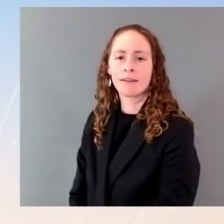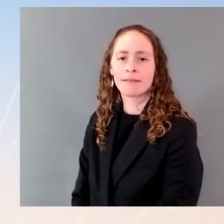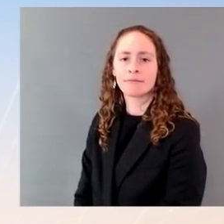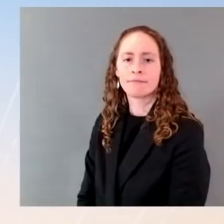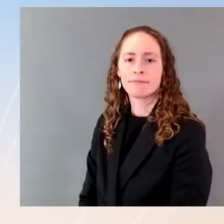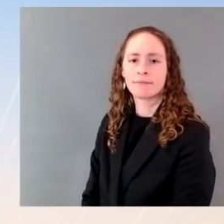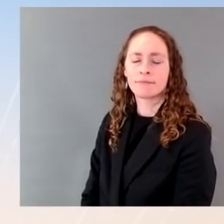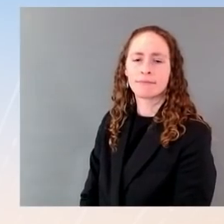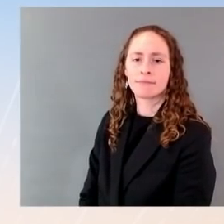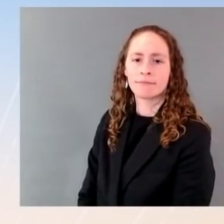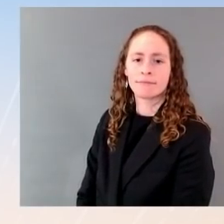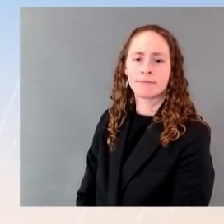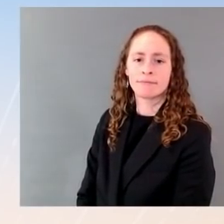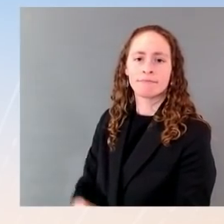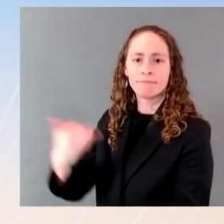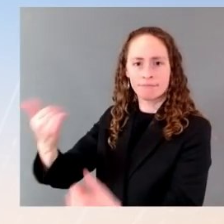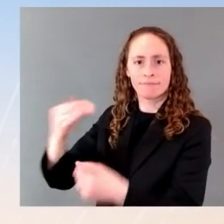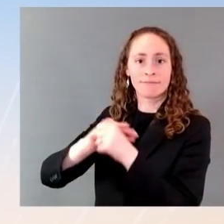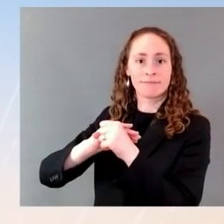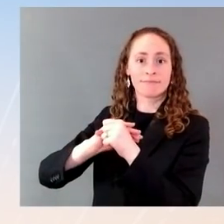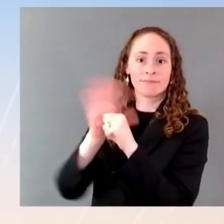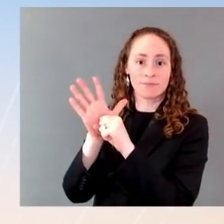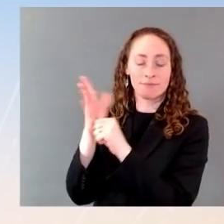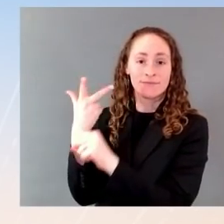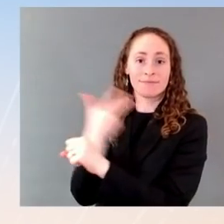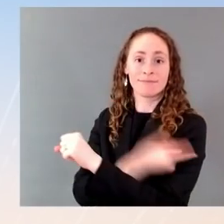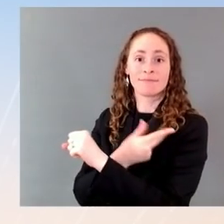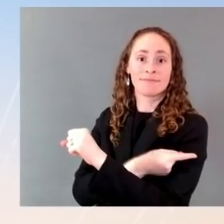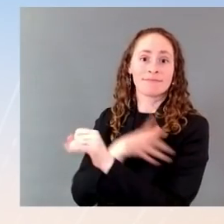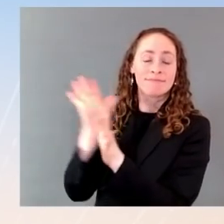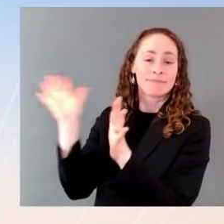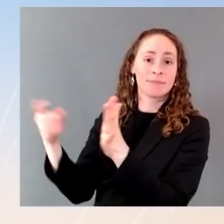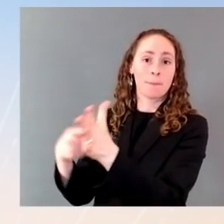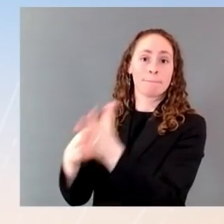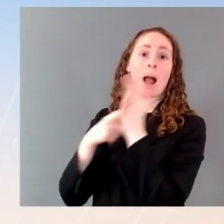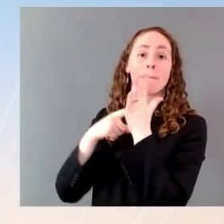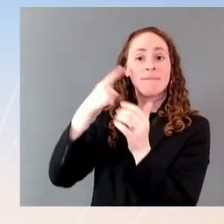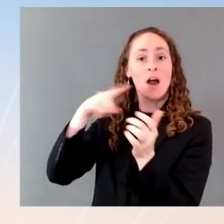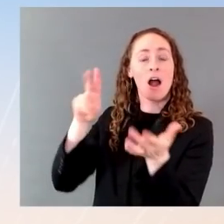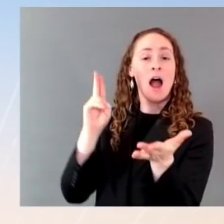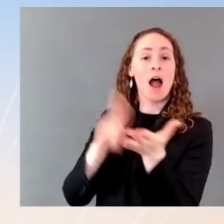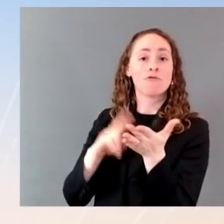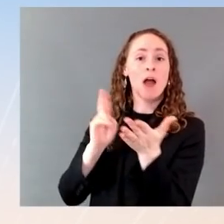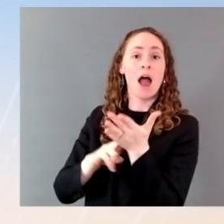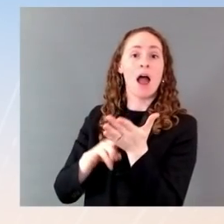Ms. Psaki: Well, the reason that we proposed these -- these requirements is that we know they work,